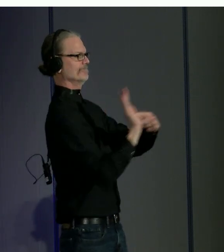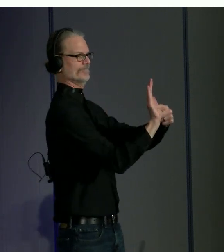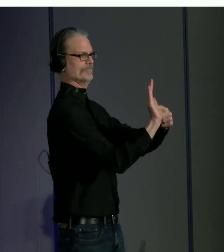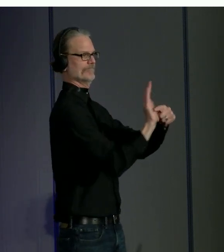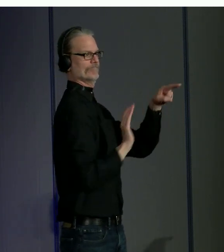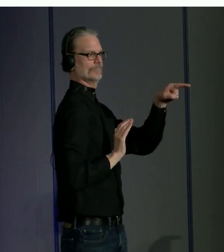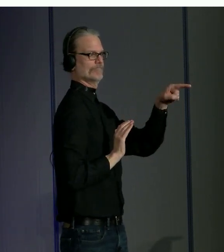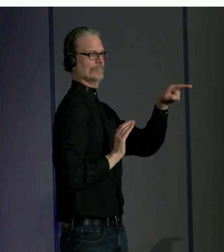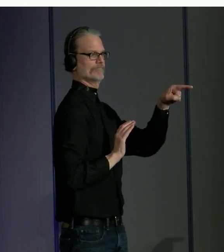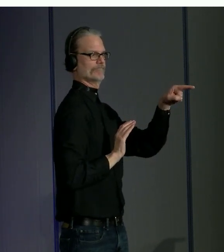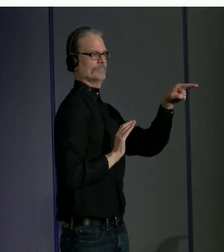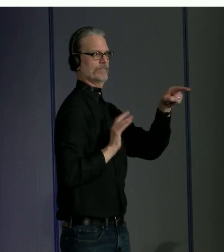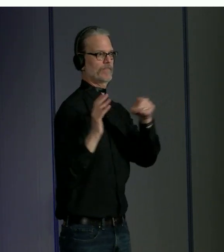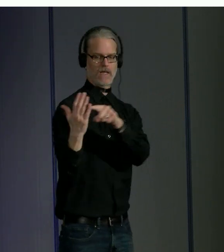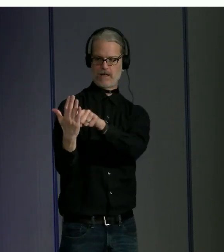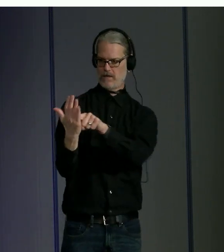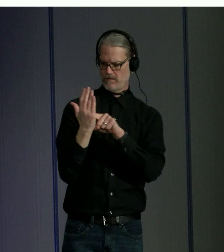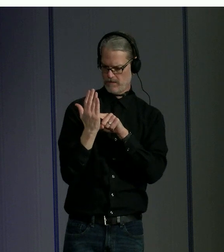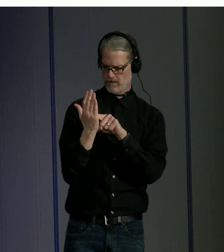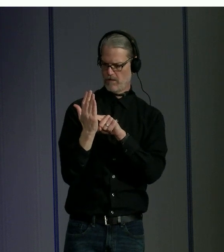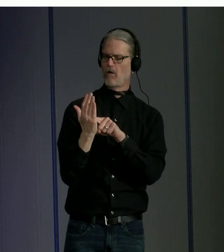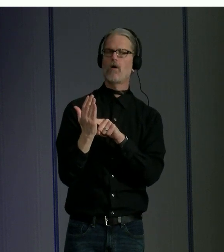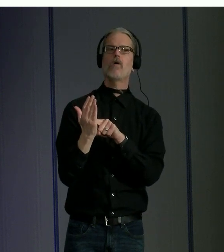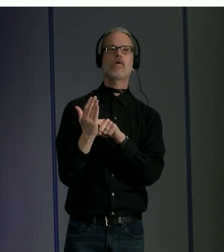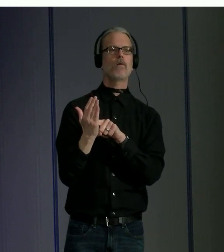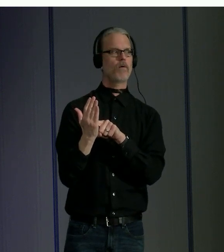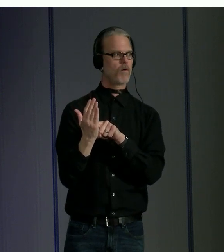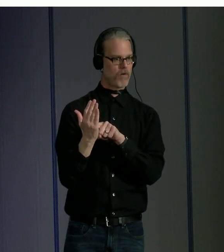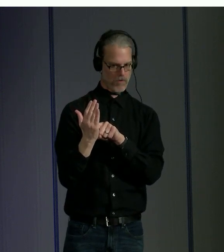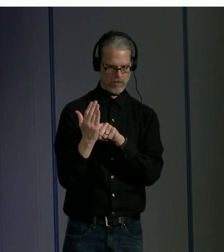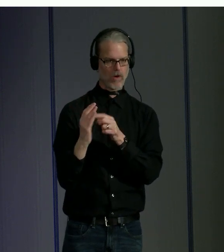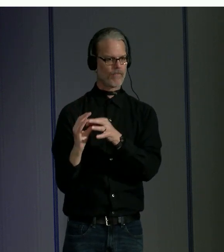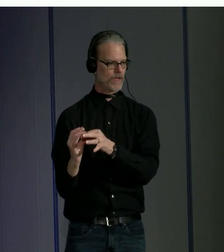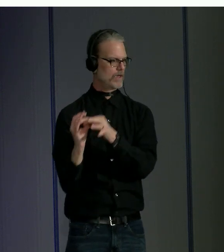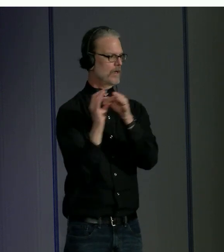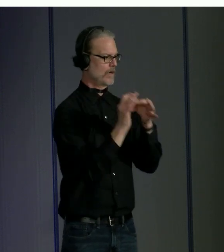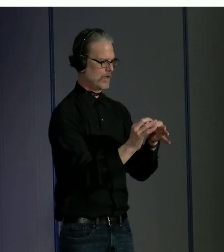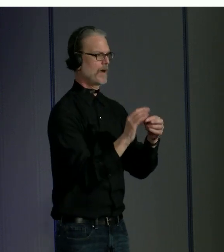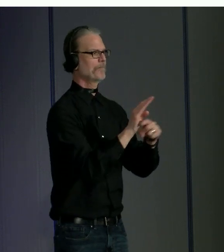prototype, the examples that you share and collate it with some business understanding